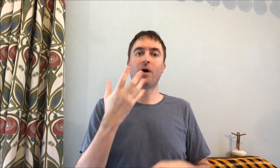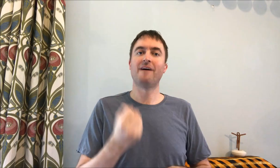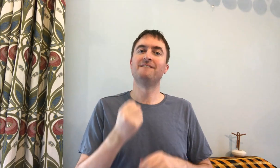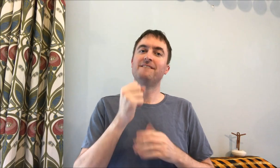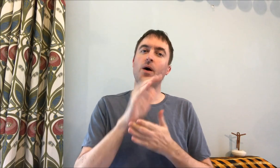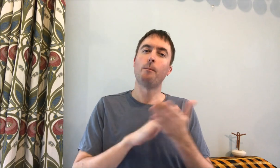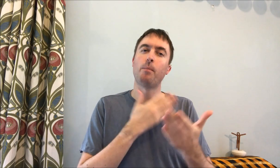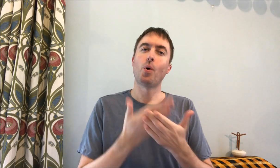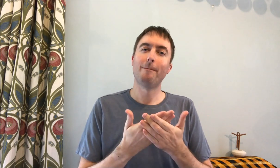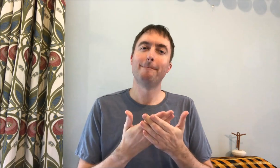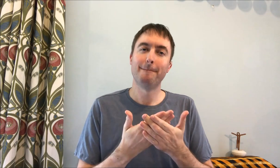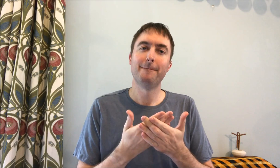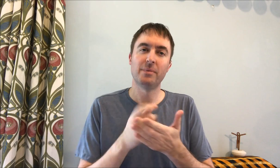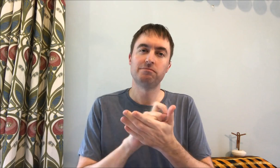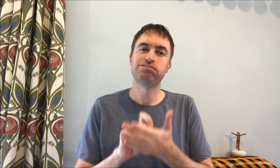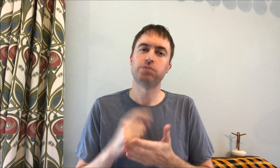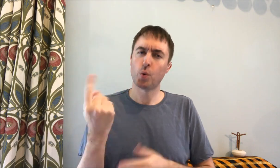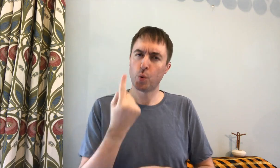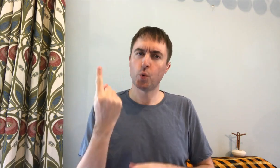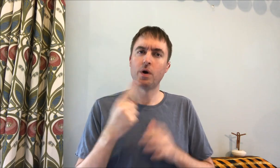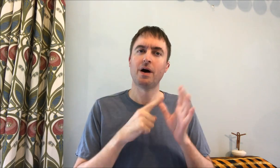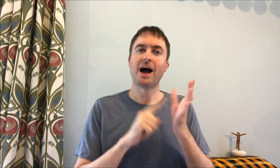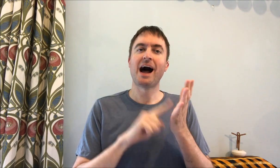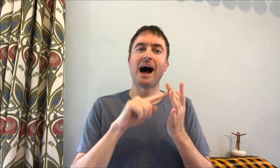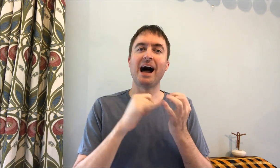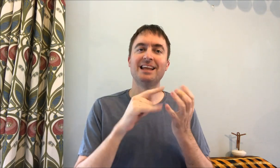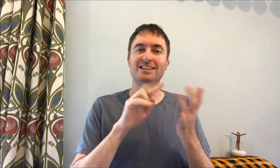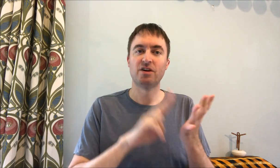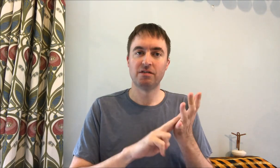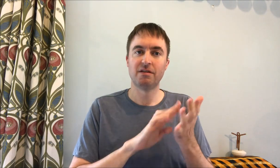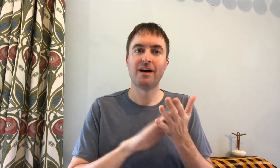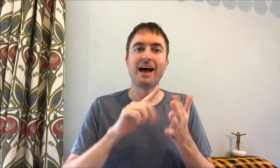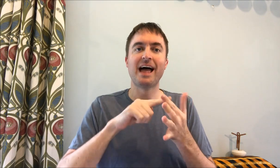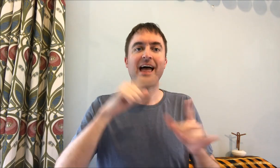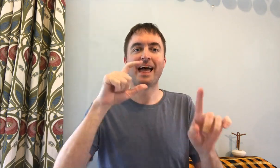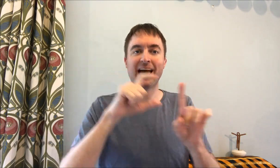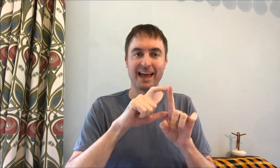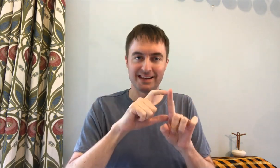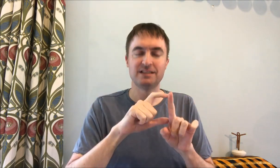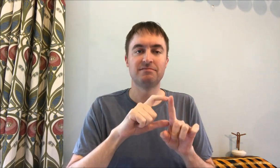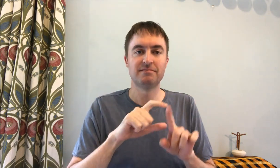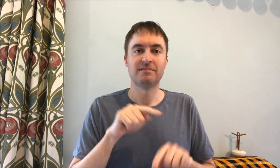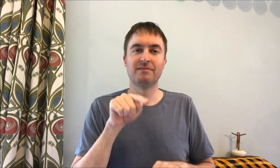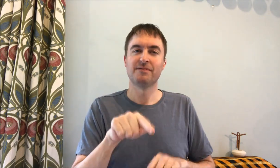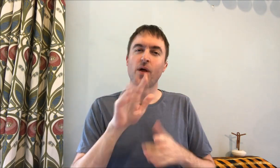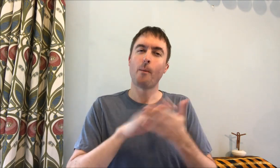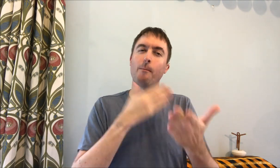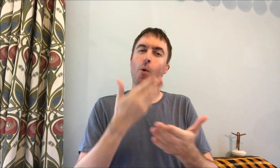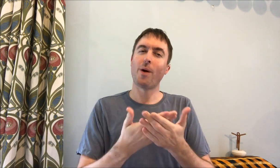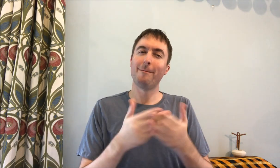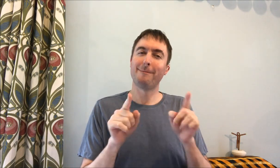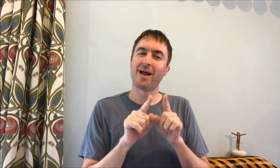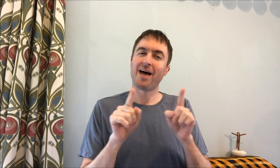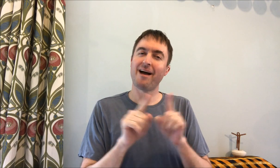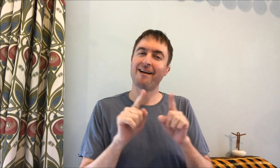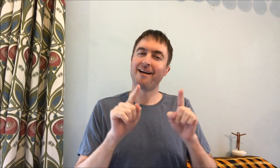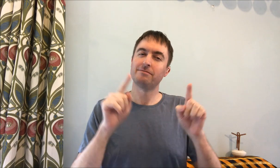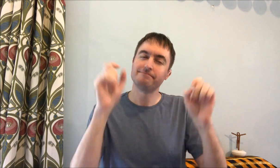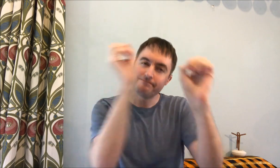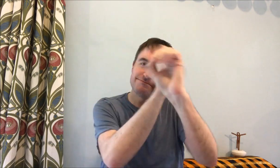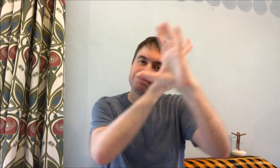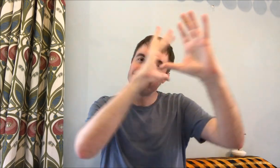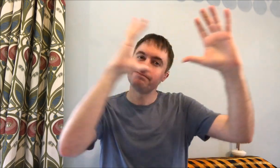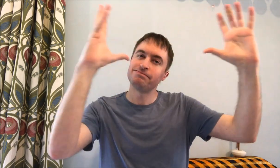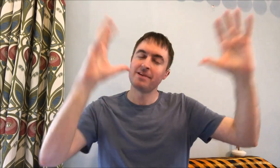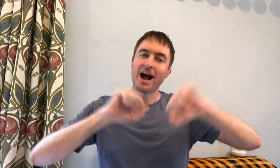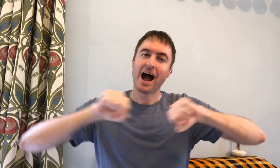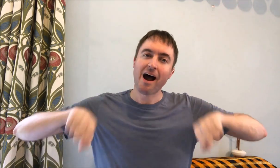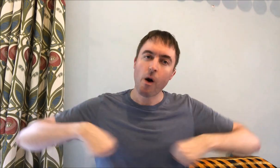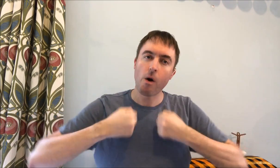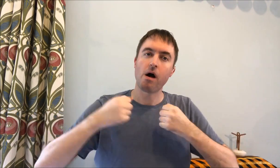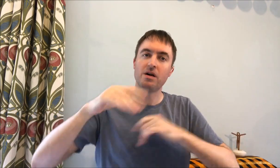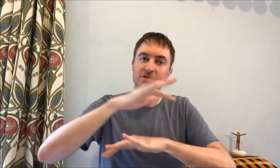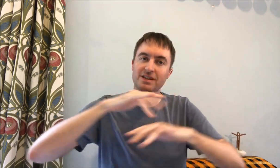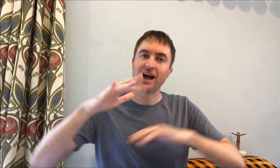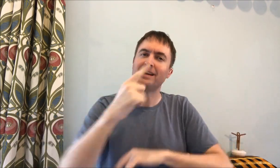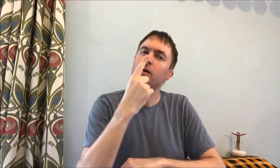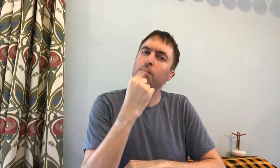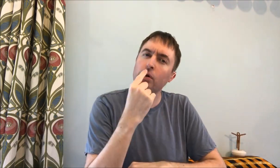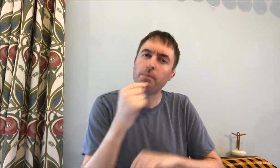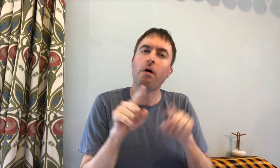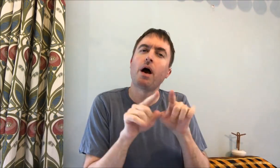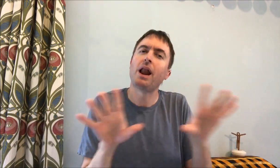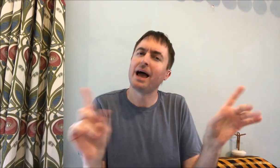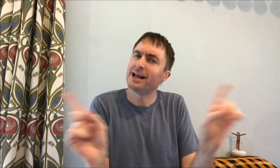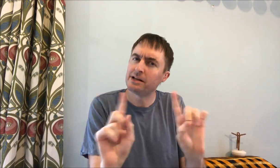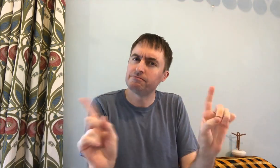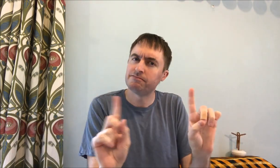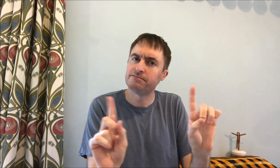Now we have a poem by Alison Head, where she shares a vision for what our society could be like.